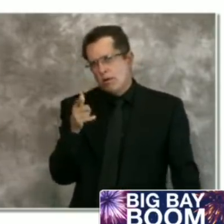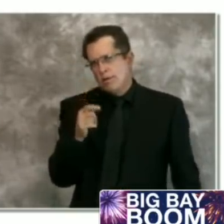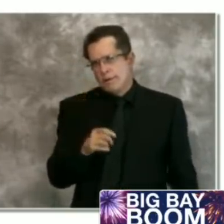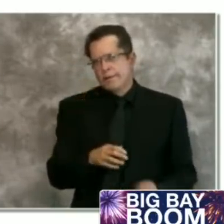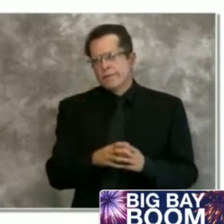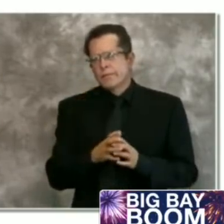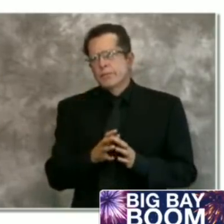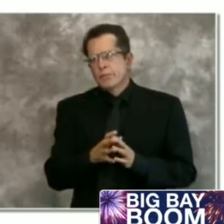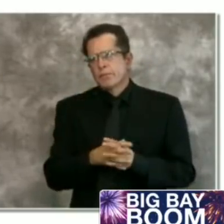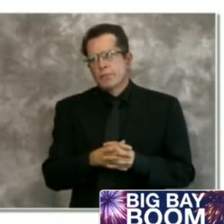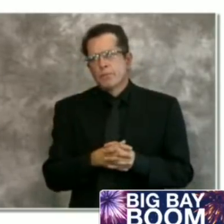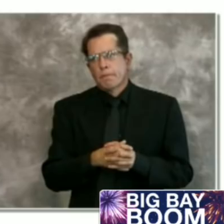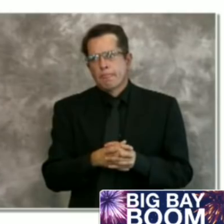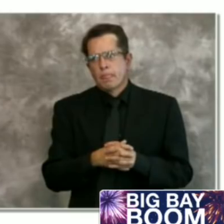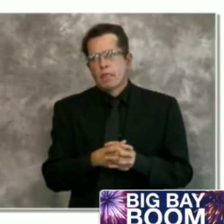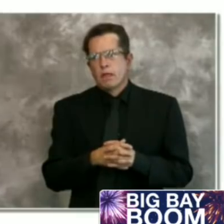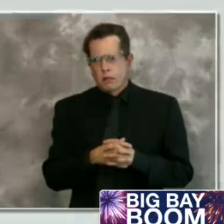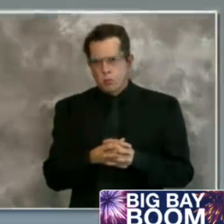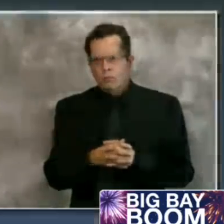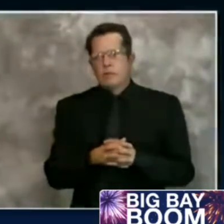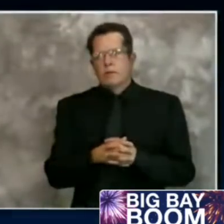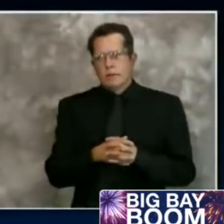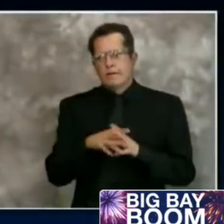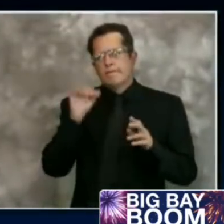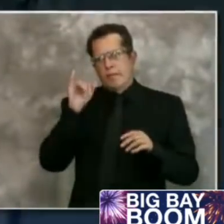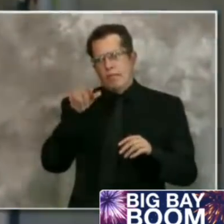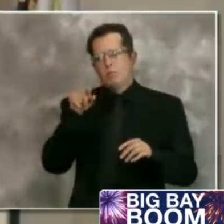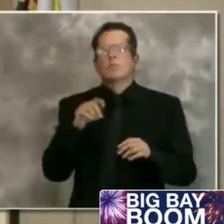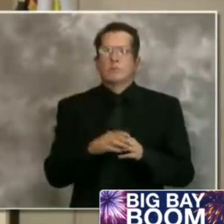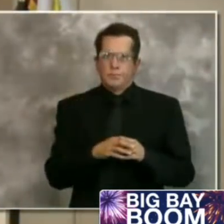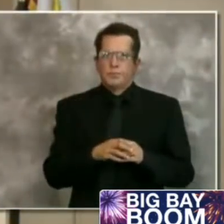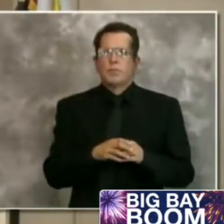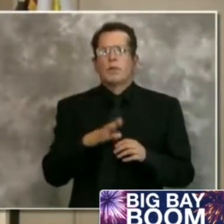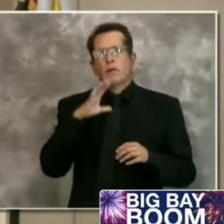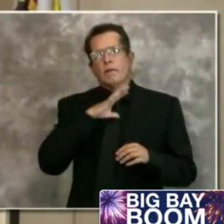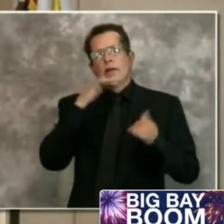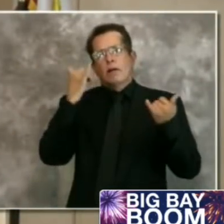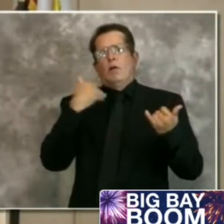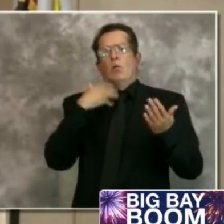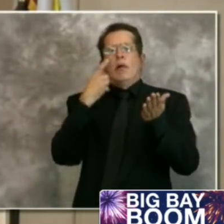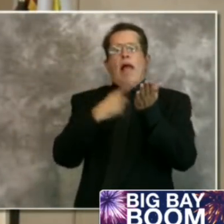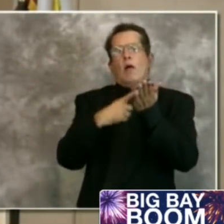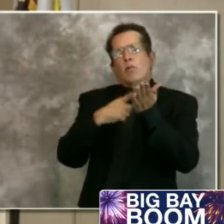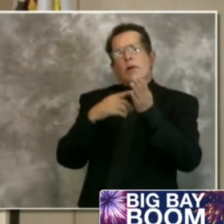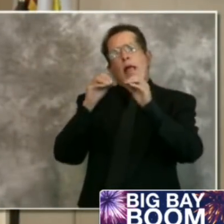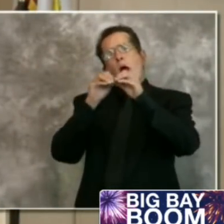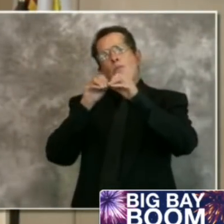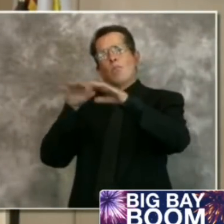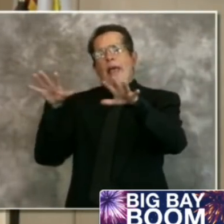SLIDE. SO NOW WE'RE GOING TO. TALK ABOUT ACTUALLY JUST GO BACK ONE SLIDE PLEASE. TO THAT